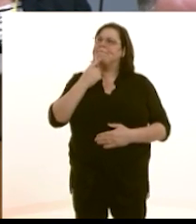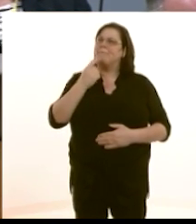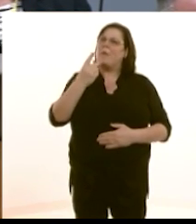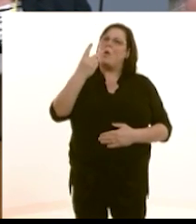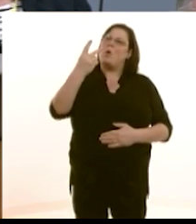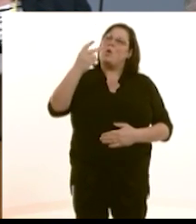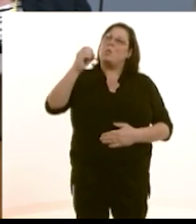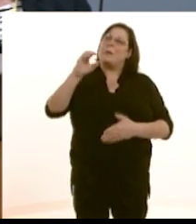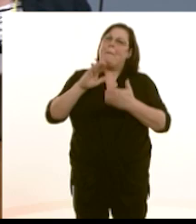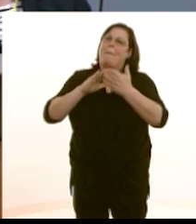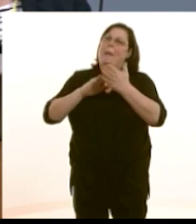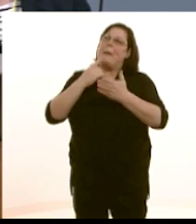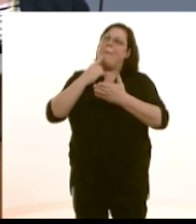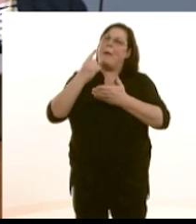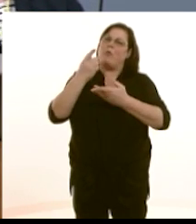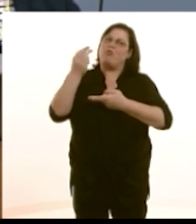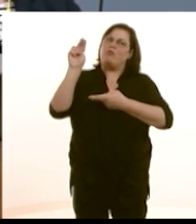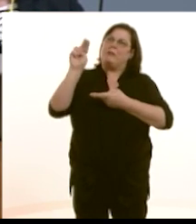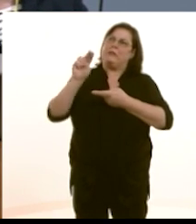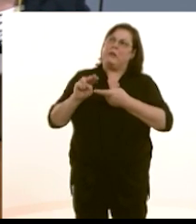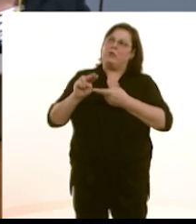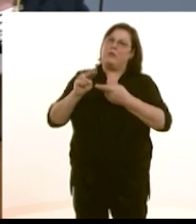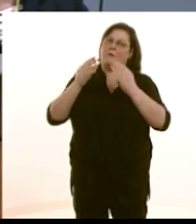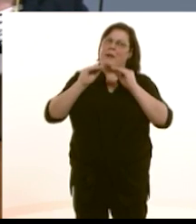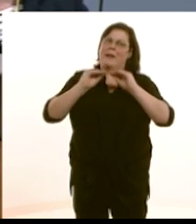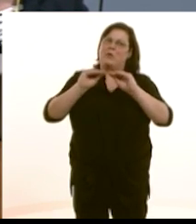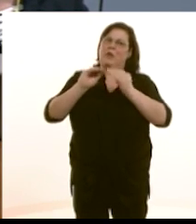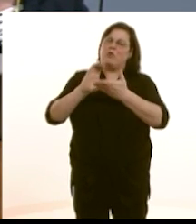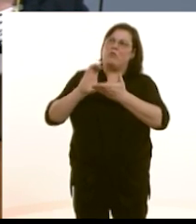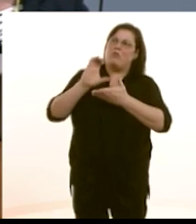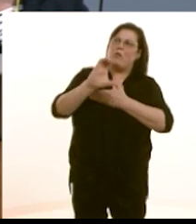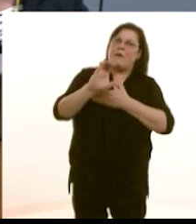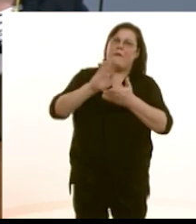reduction in the education budget for HEFCW will seriously curtail the amount of money